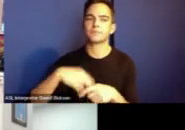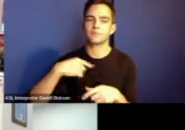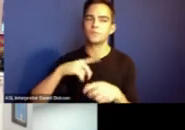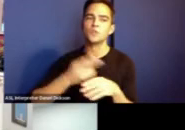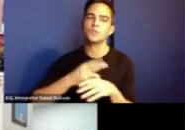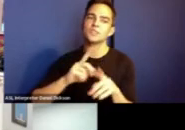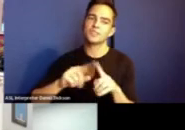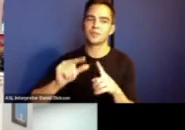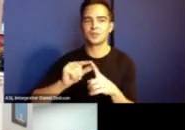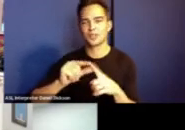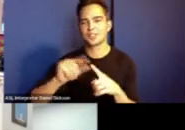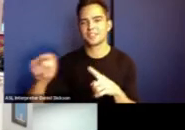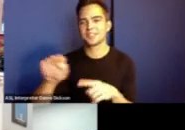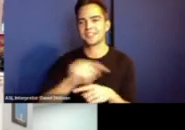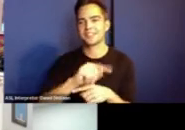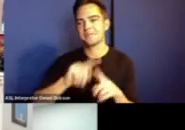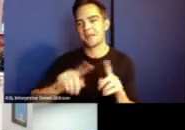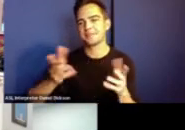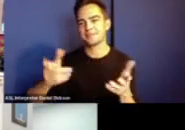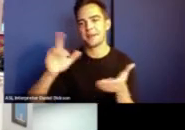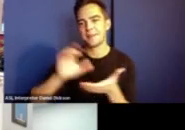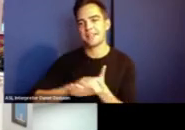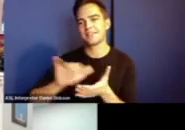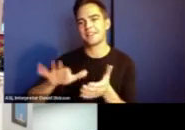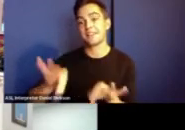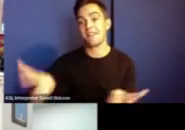sometimes, but I believe that the values and the approaches